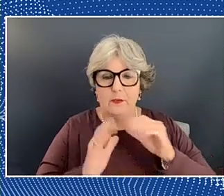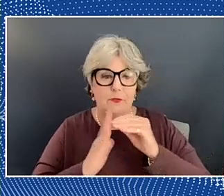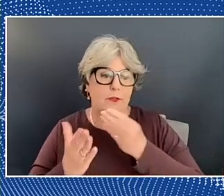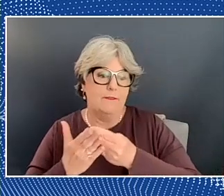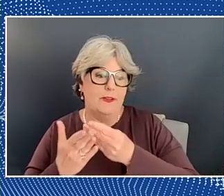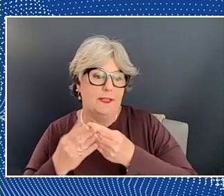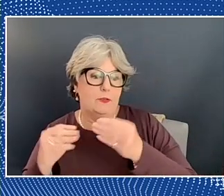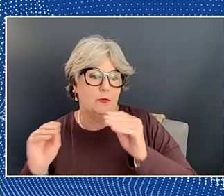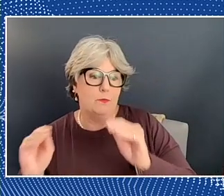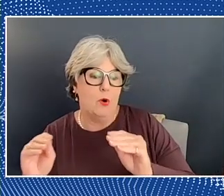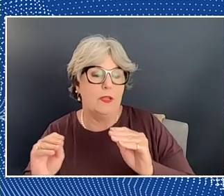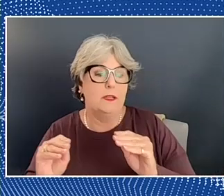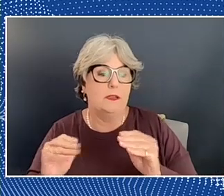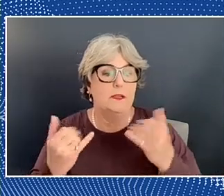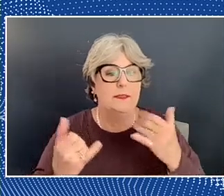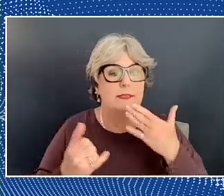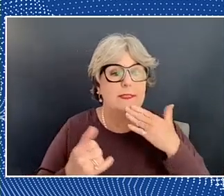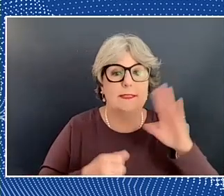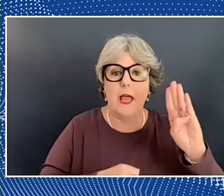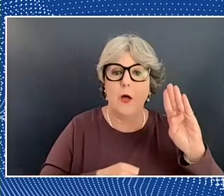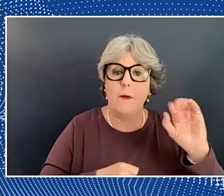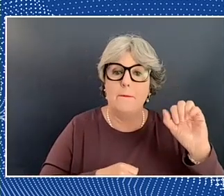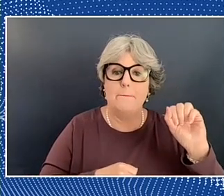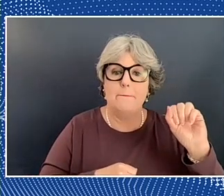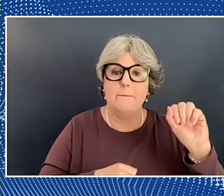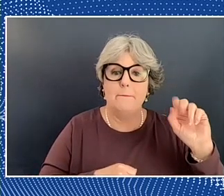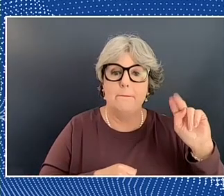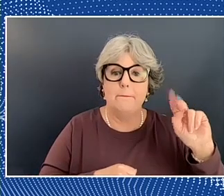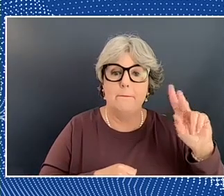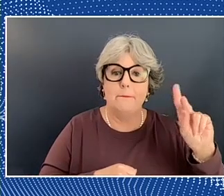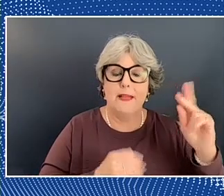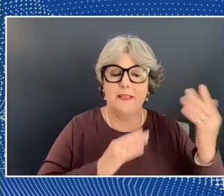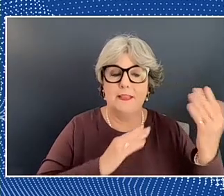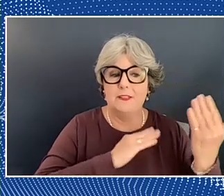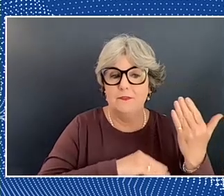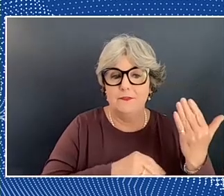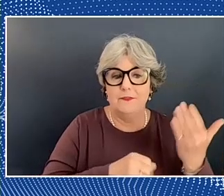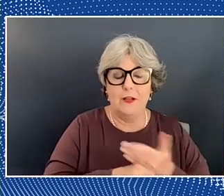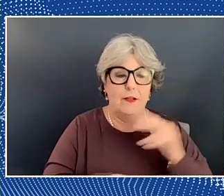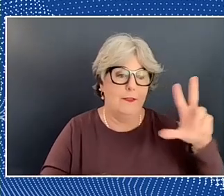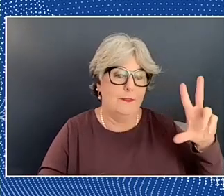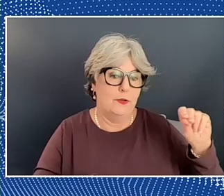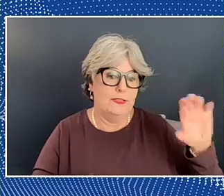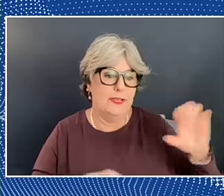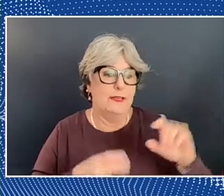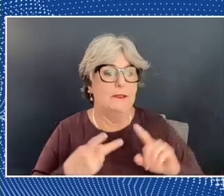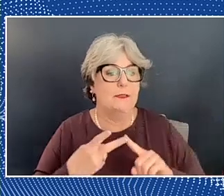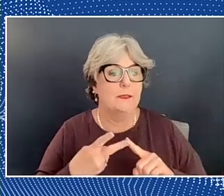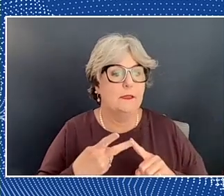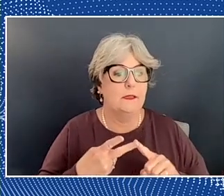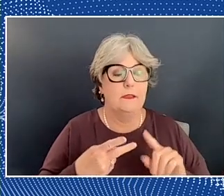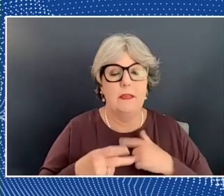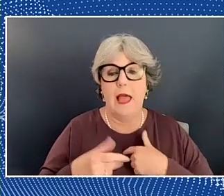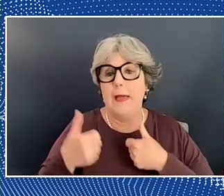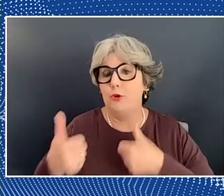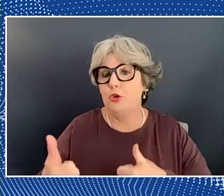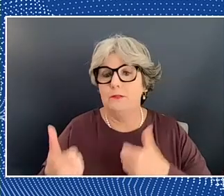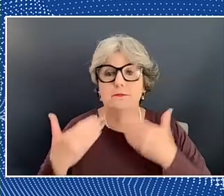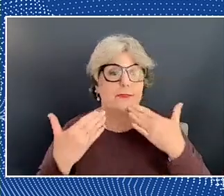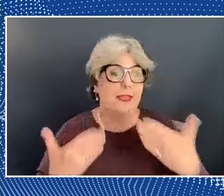This is how banks fail. And I think we're setting ourselves up. 30 seconds remains. I'm good. Thank you very much. Appreciate your time.